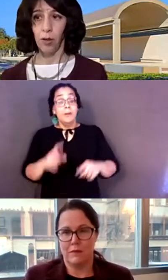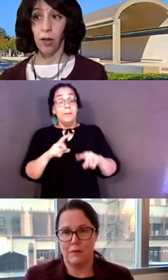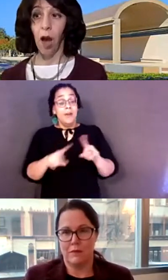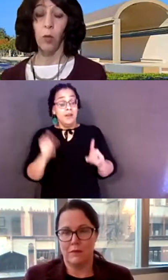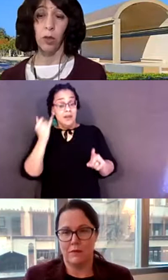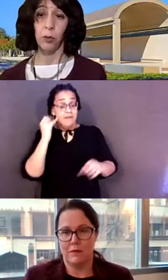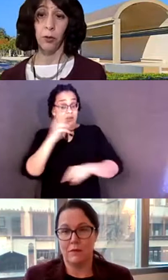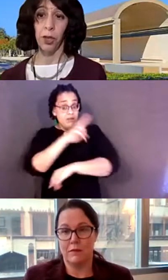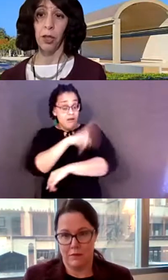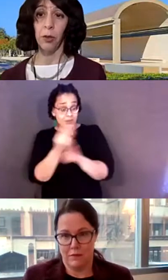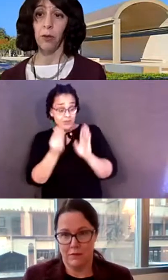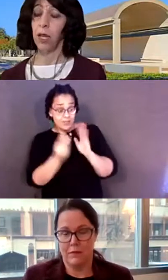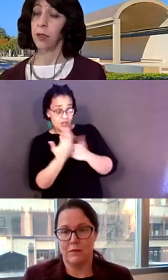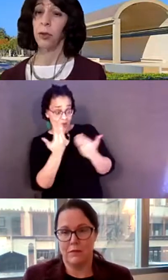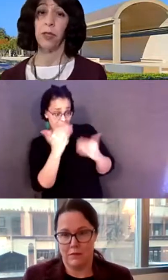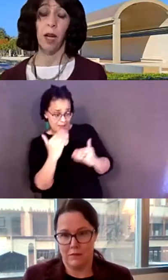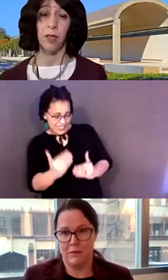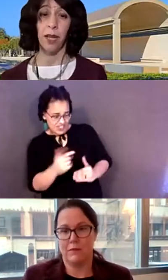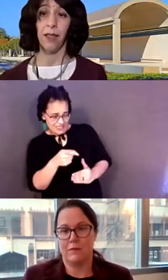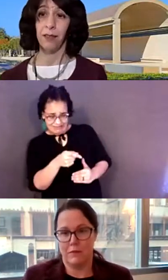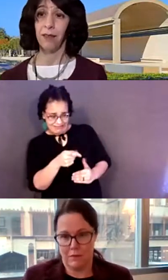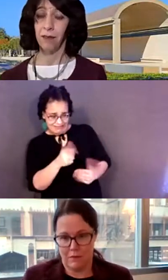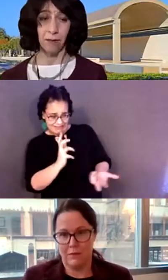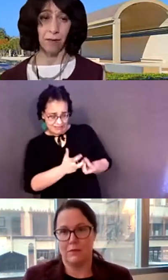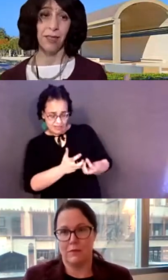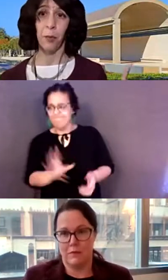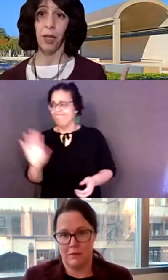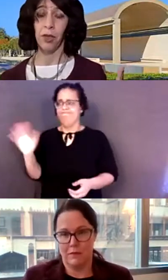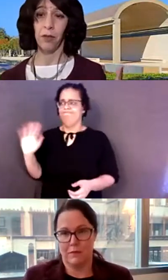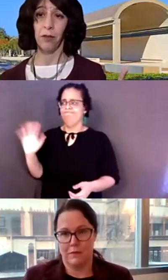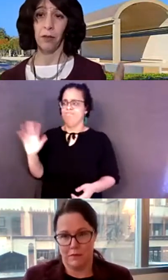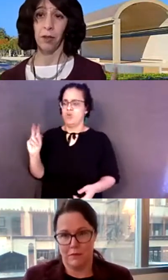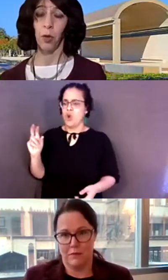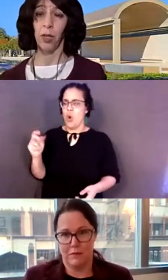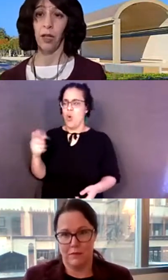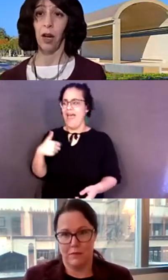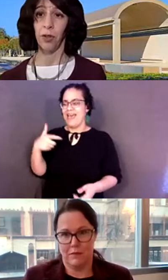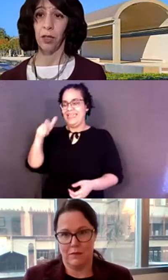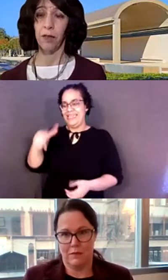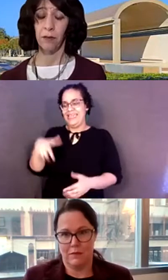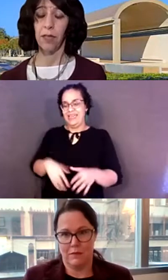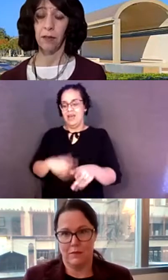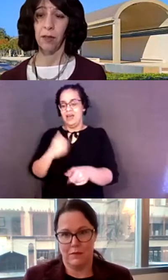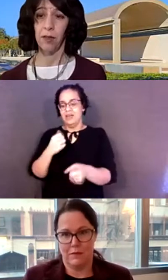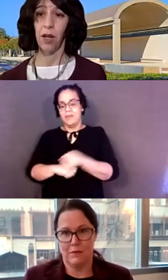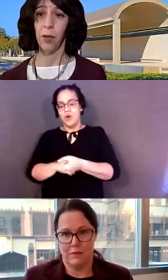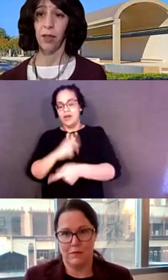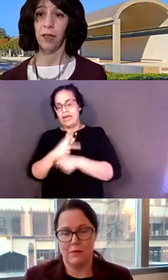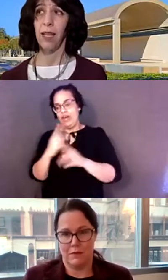not workable for you, that's a perfect time to say, let's have a patient a support care